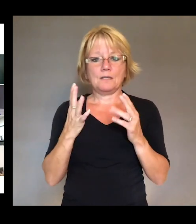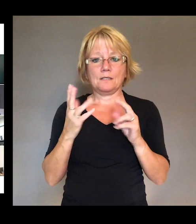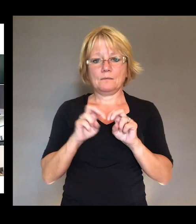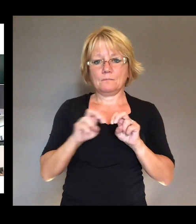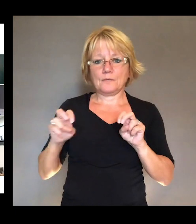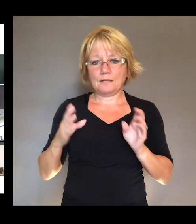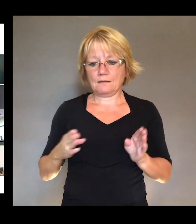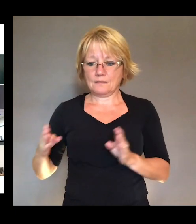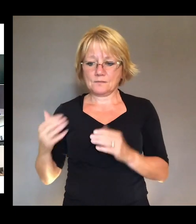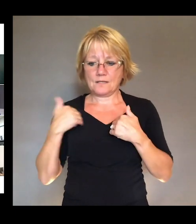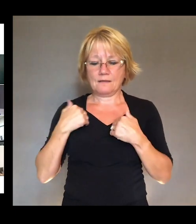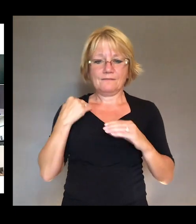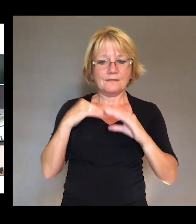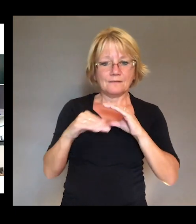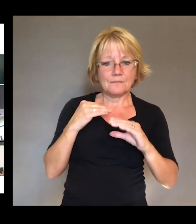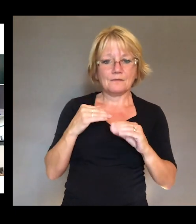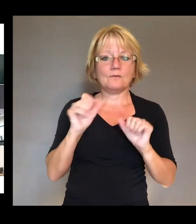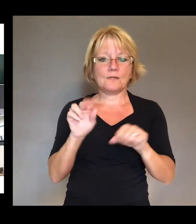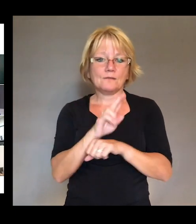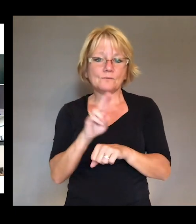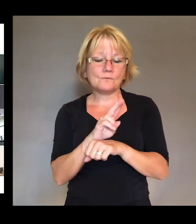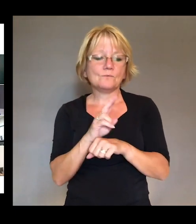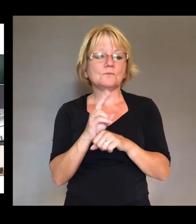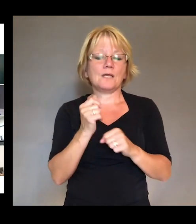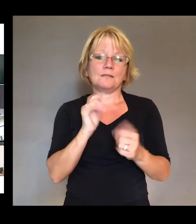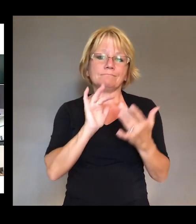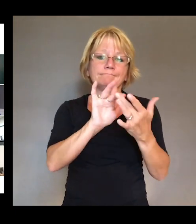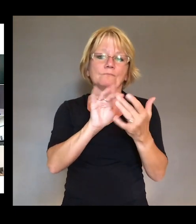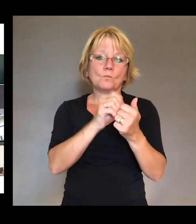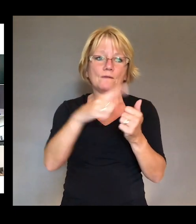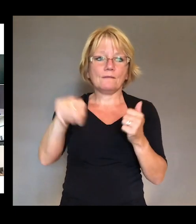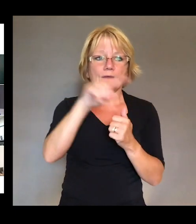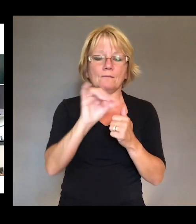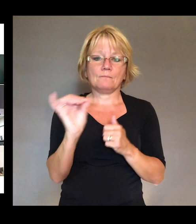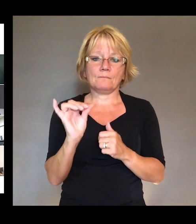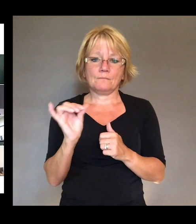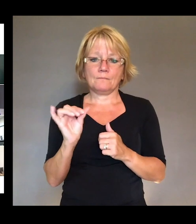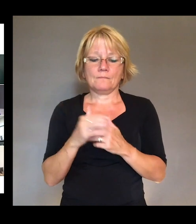but a lot of our panelists will have like email addresses and other opportunities where you can communicate with them as well,